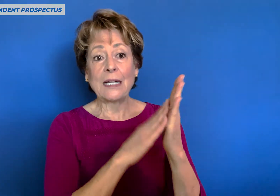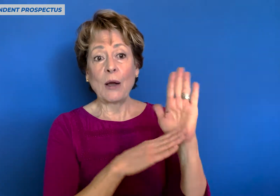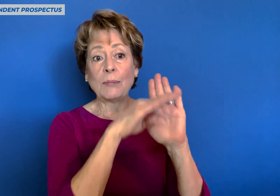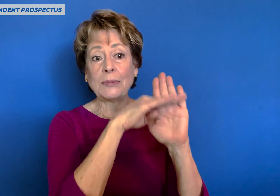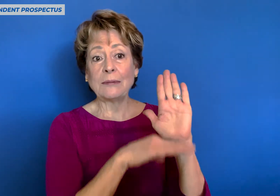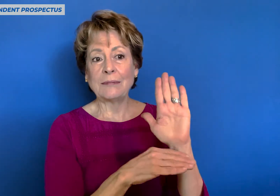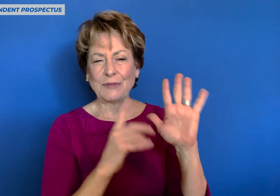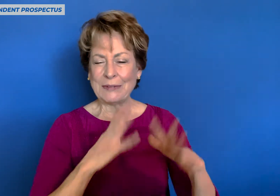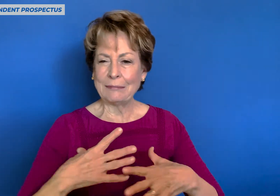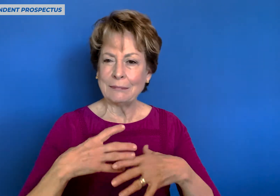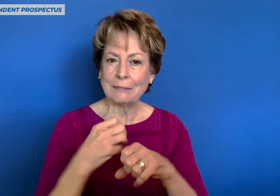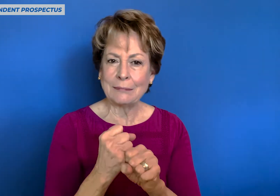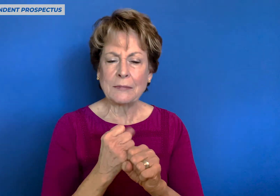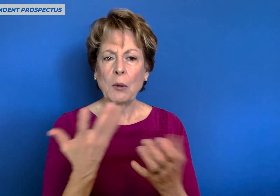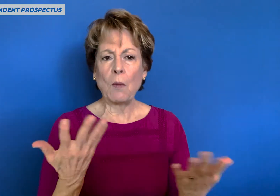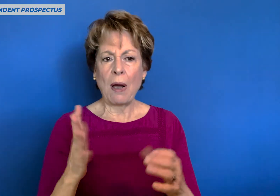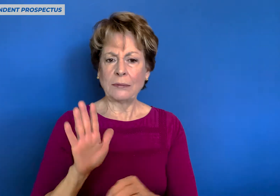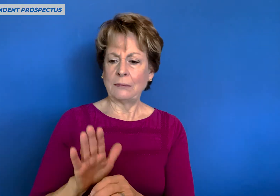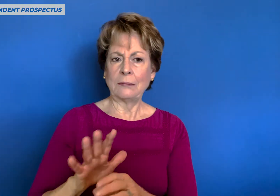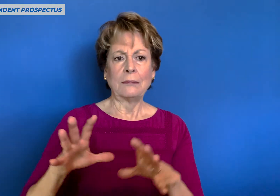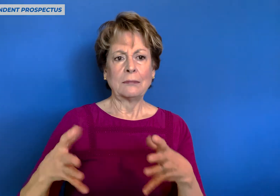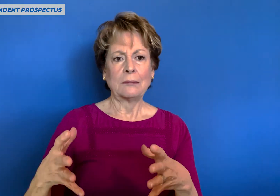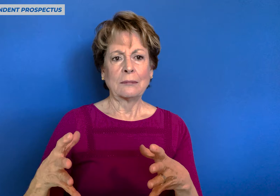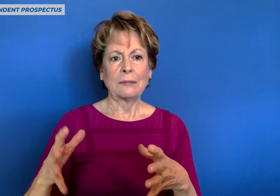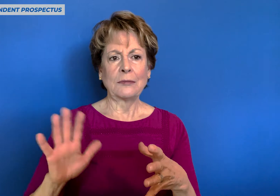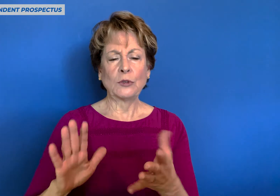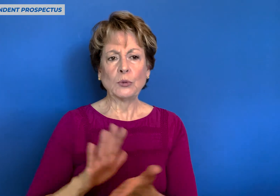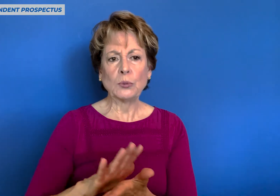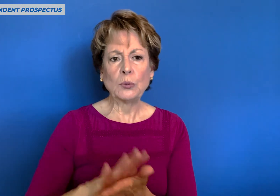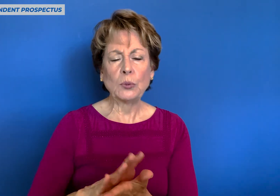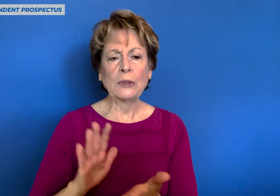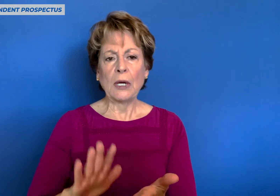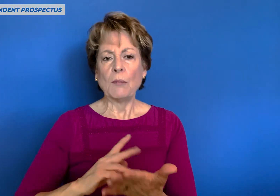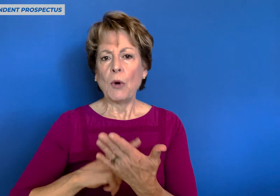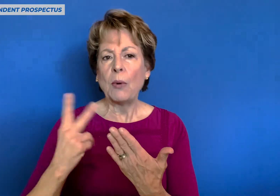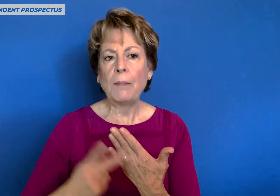That document specifies all you need to know about this School,